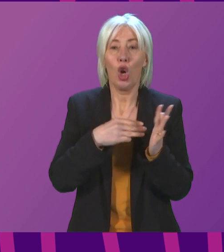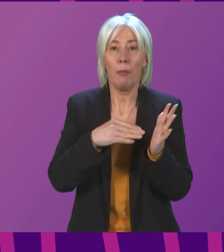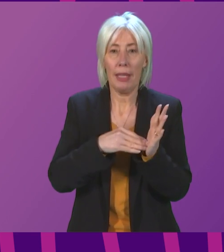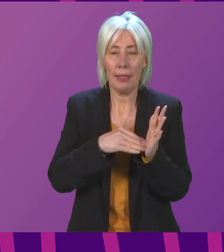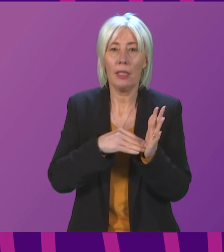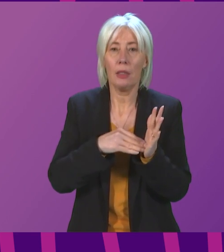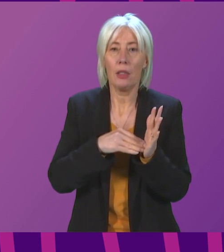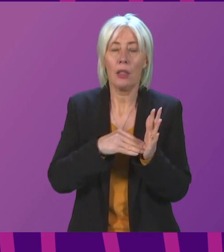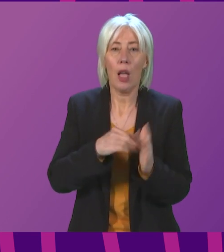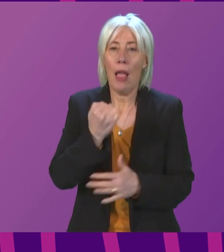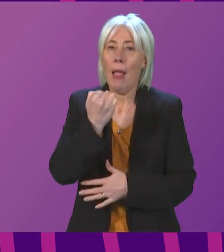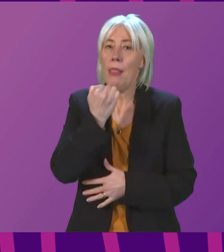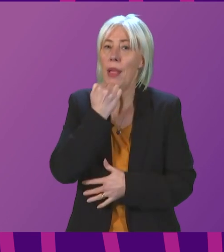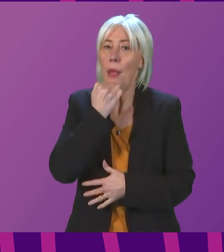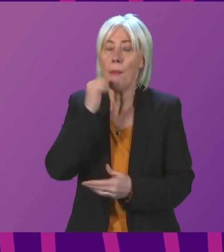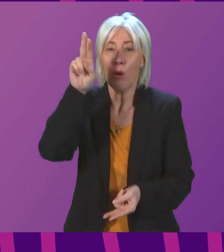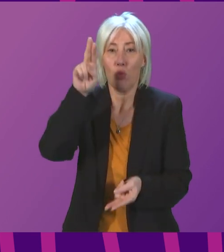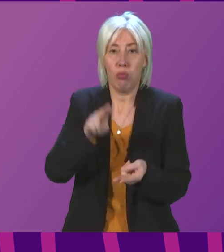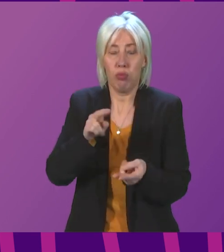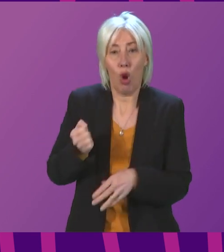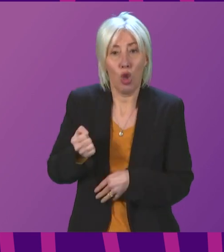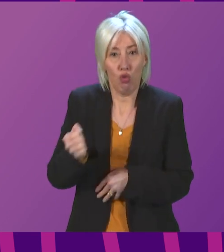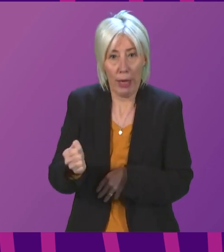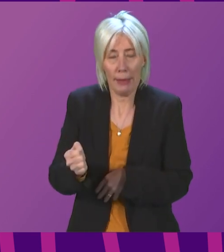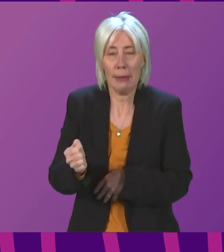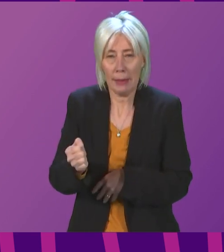Given that passenger numbers on the railways are dramatically down, and ScotRail therefore